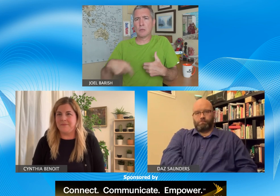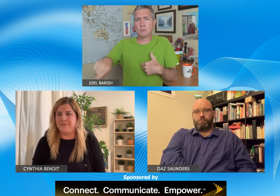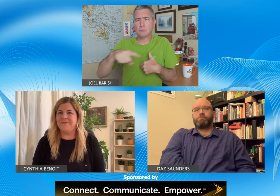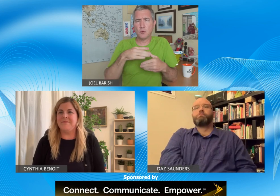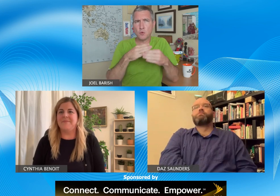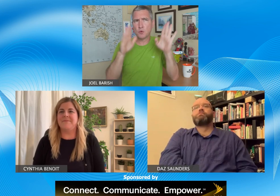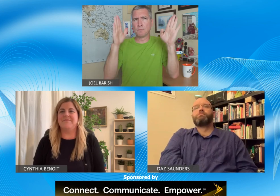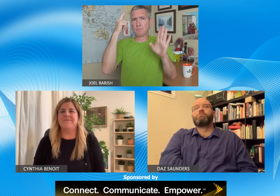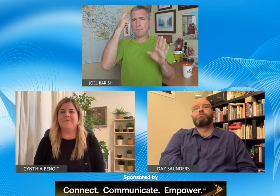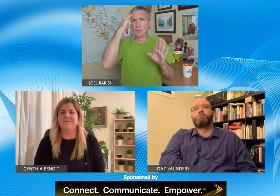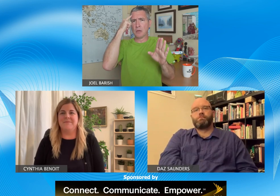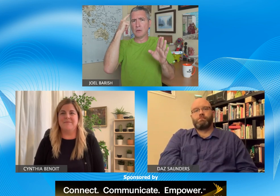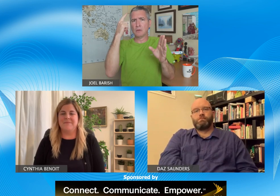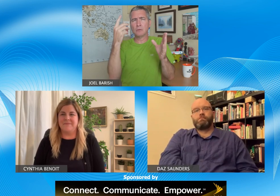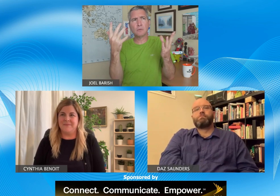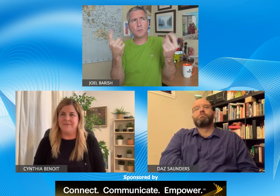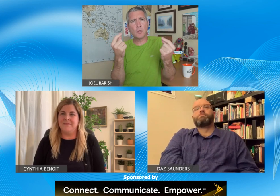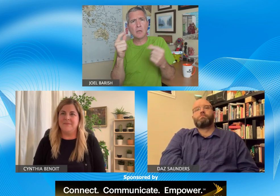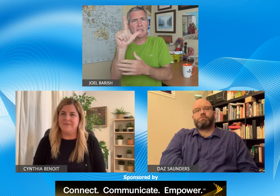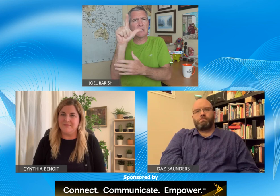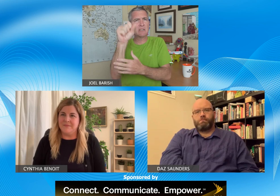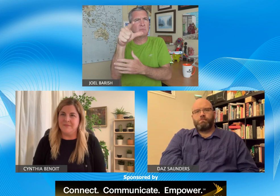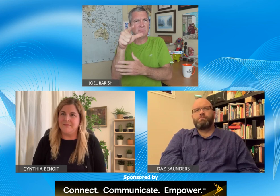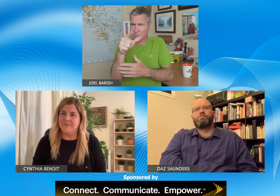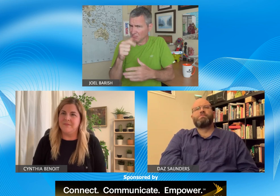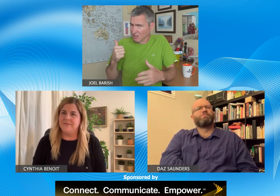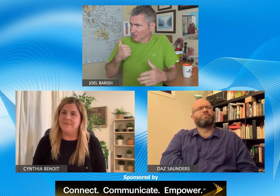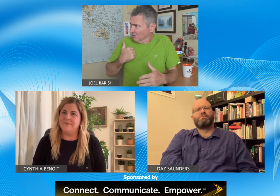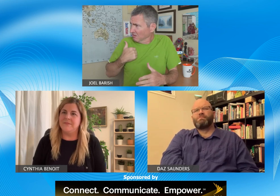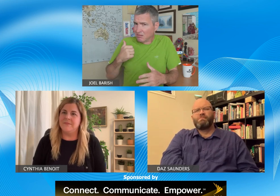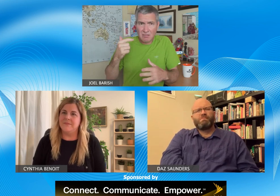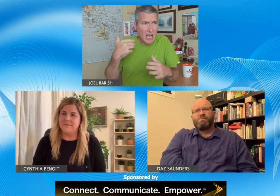I’d like all of us to keep an open mind. So today we’ll focus on LSQ.